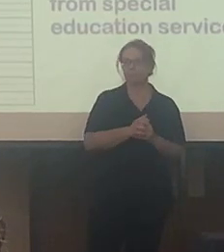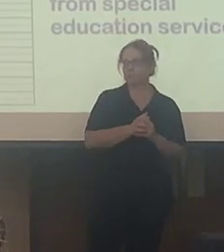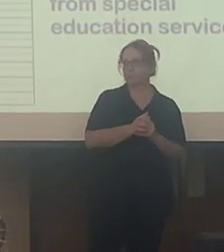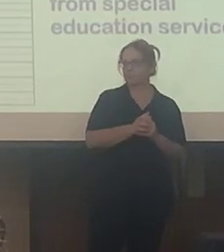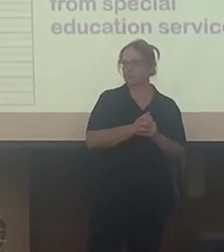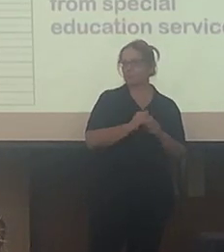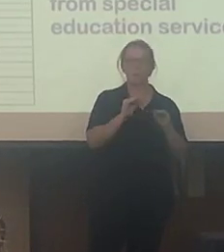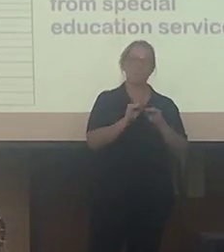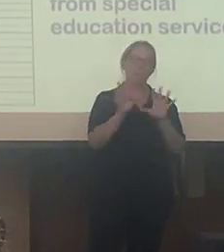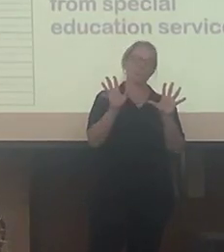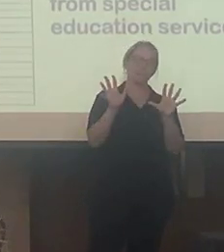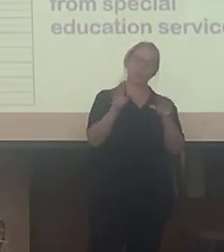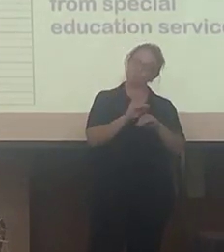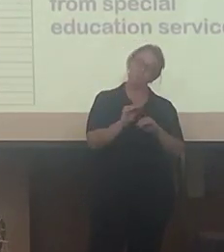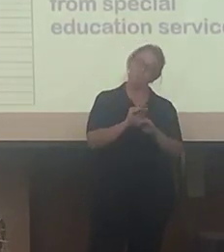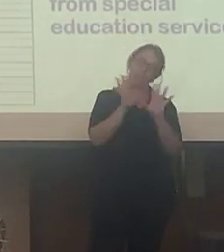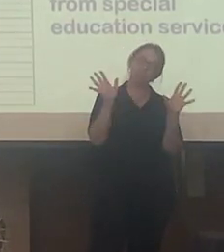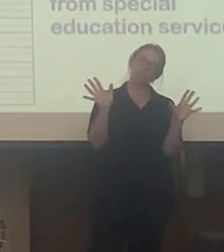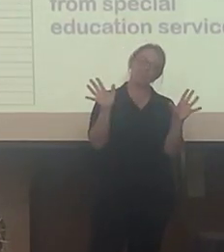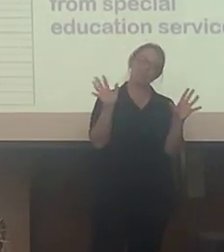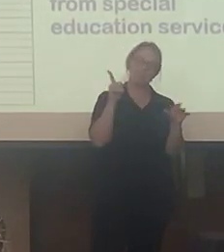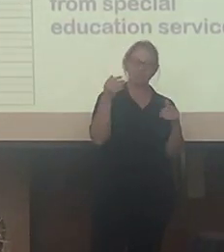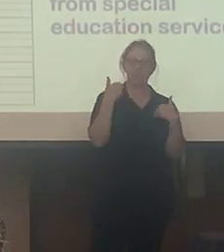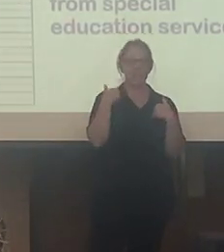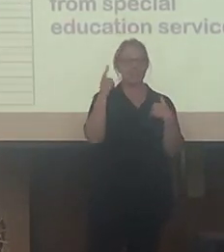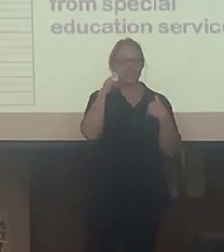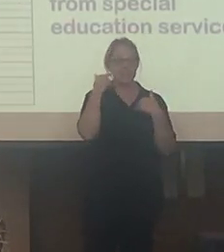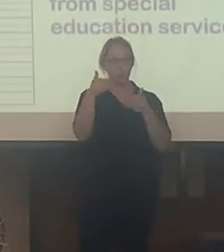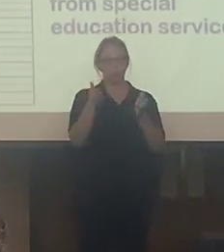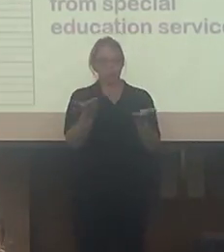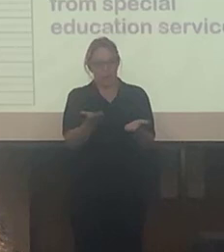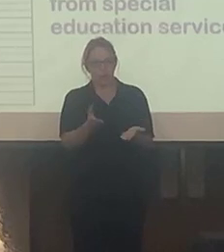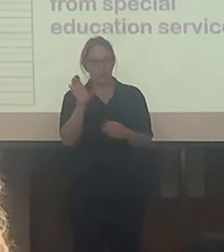yeah and she has a sound with and she's back here in casper but